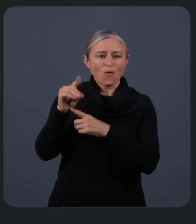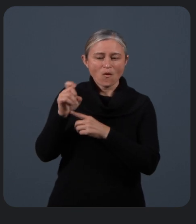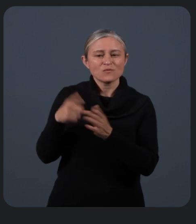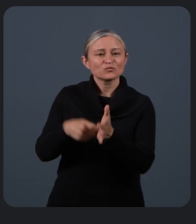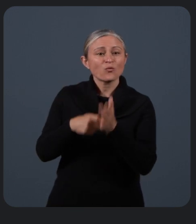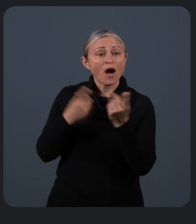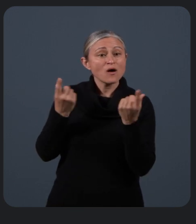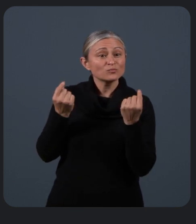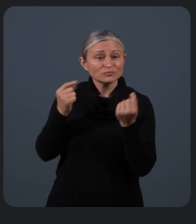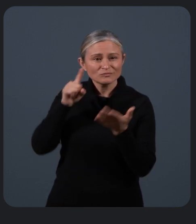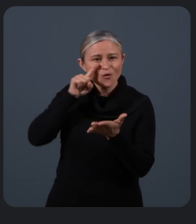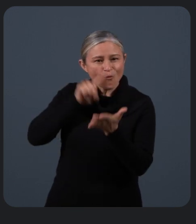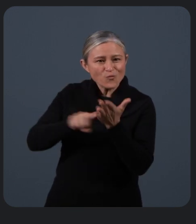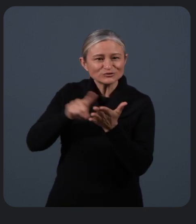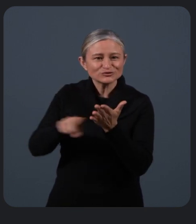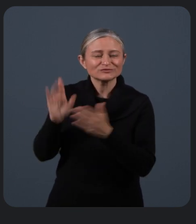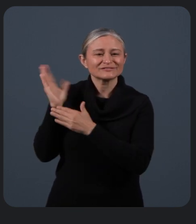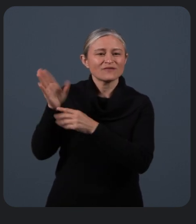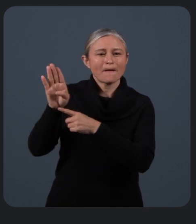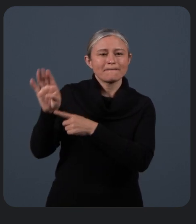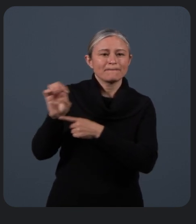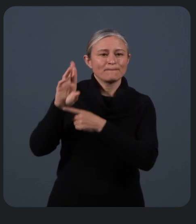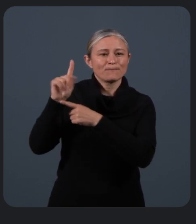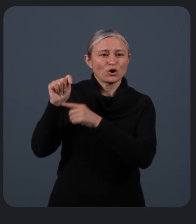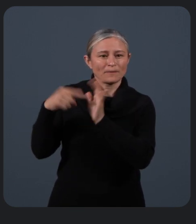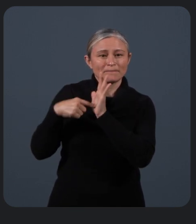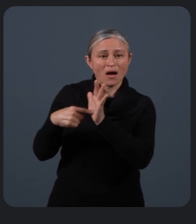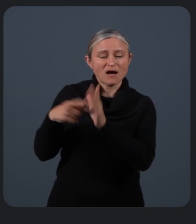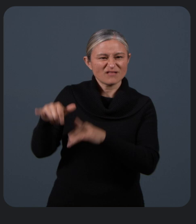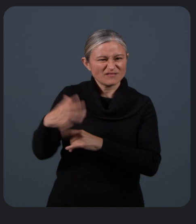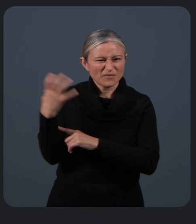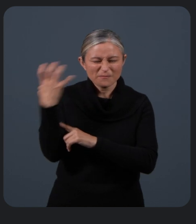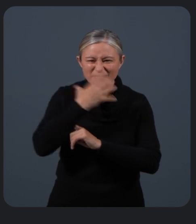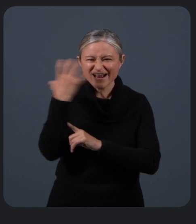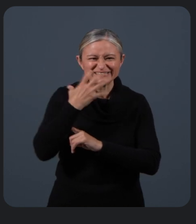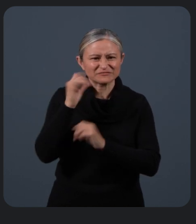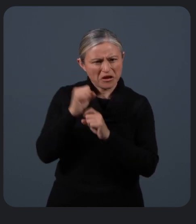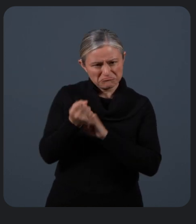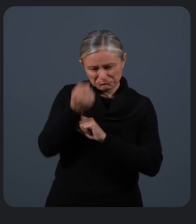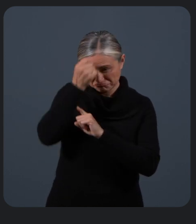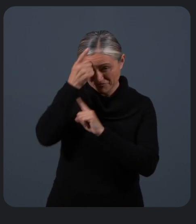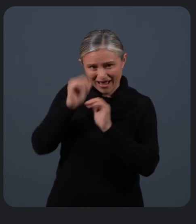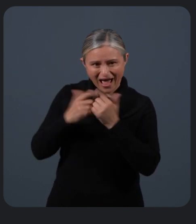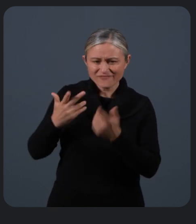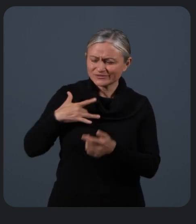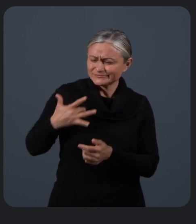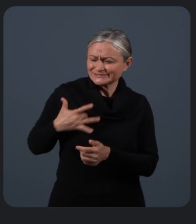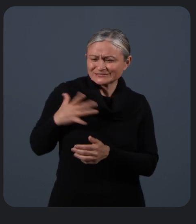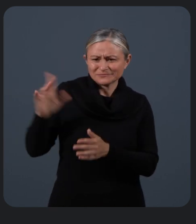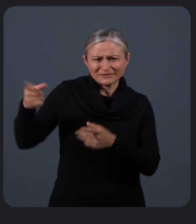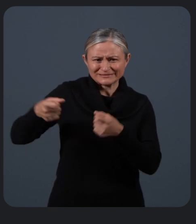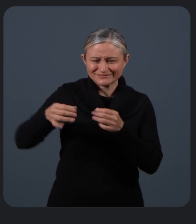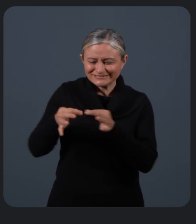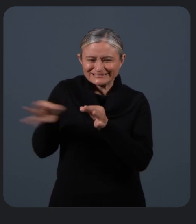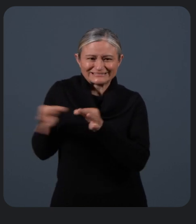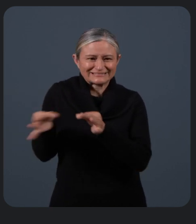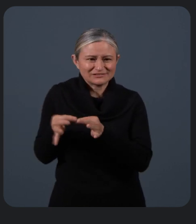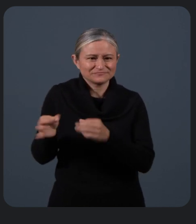a model which can do some amazing things, like understand sentiment within text. We built BERT into TensorFlow Lite Model Maker